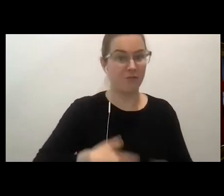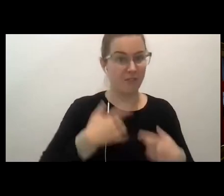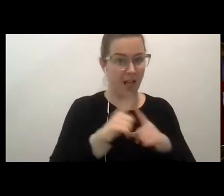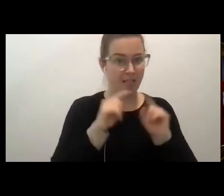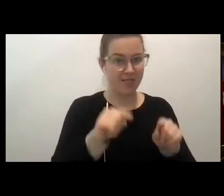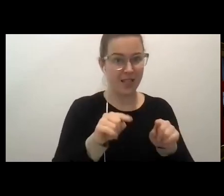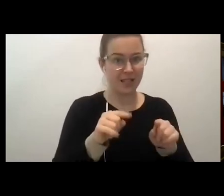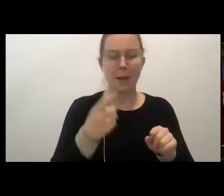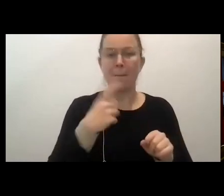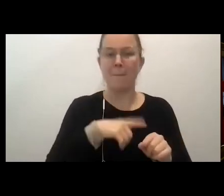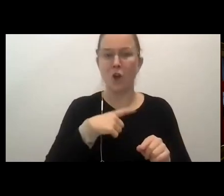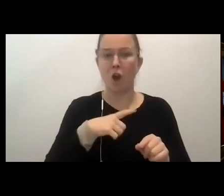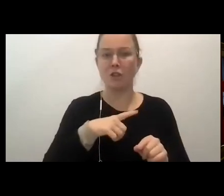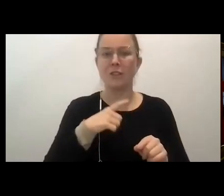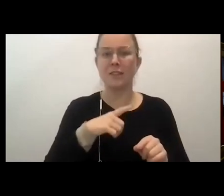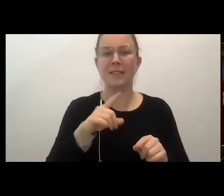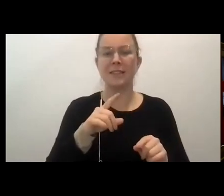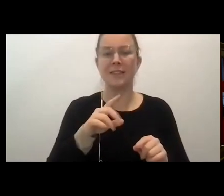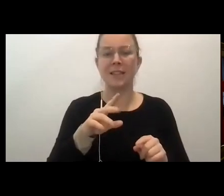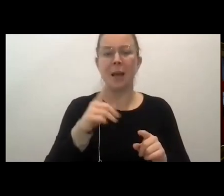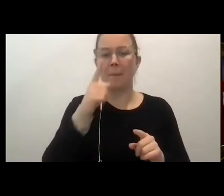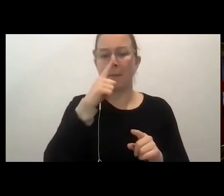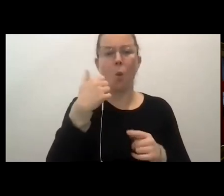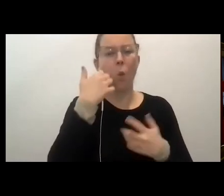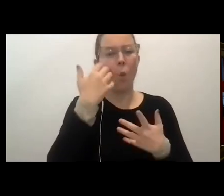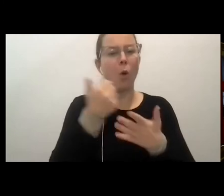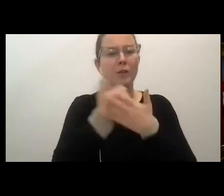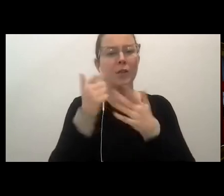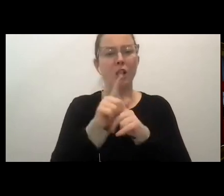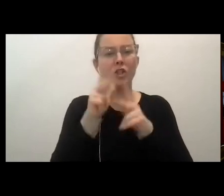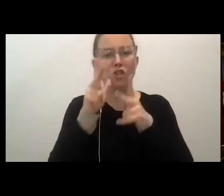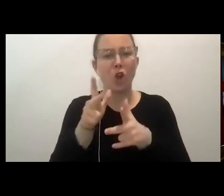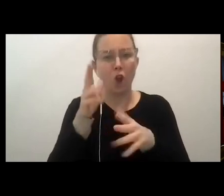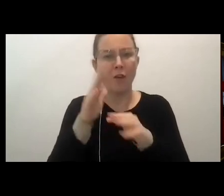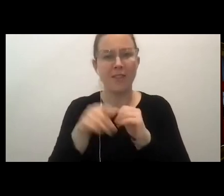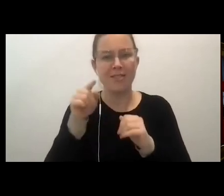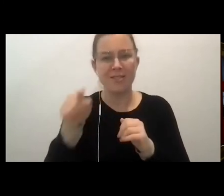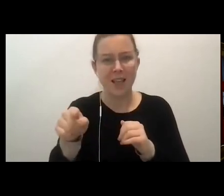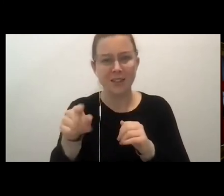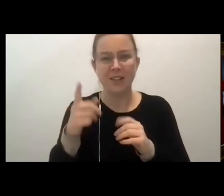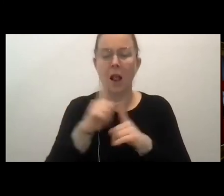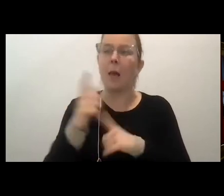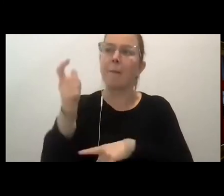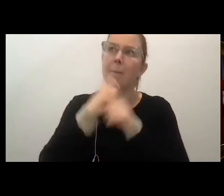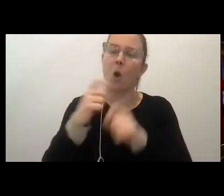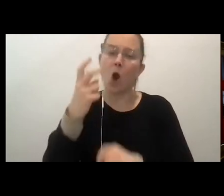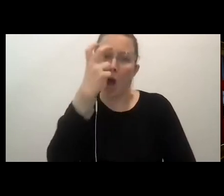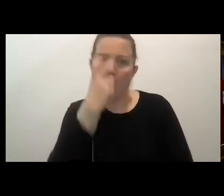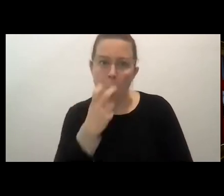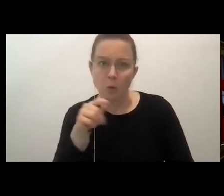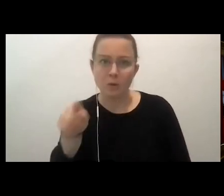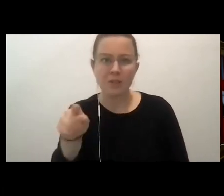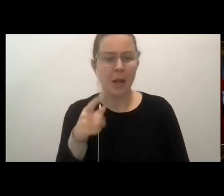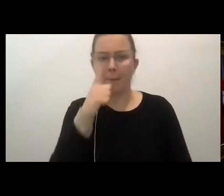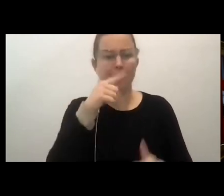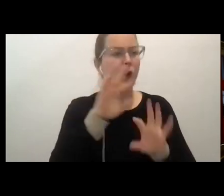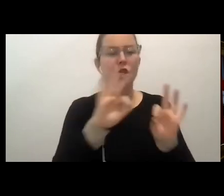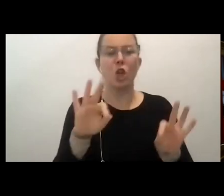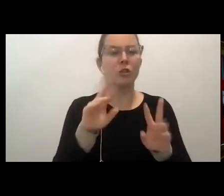It's always the subject of jokes. It's associated with growing old and it's not taken seriously.